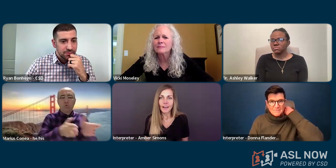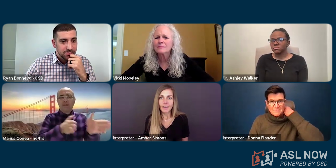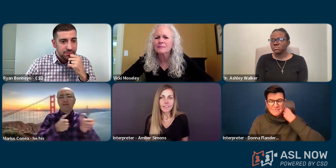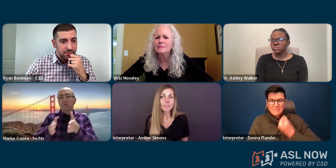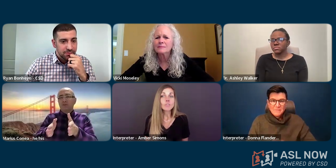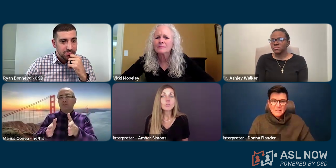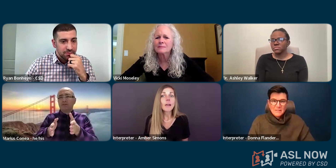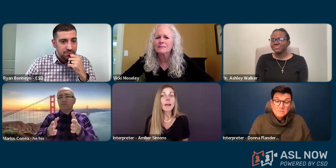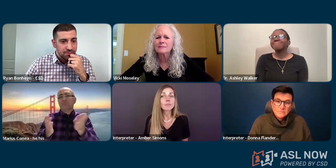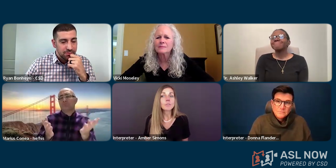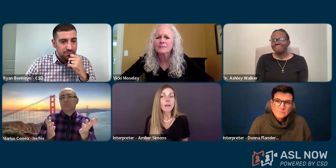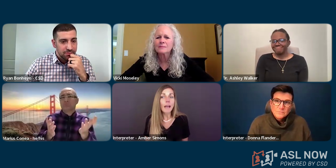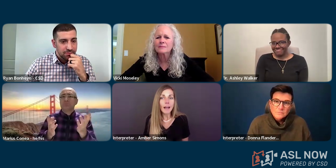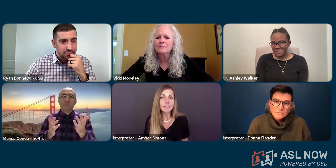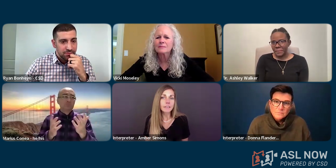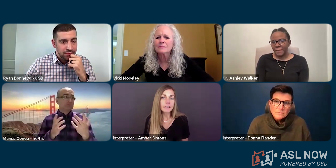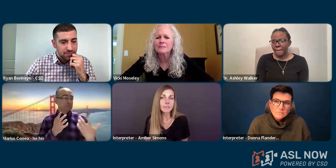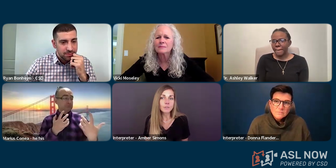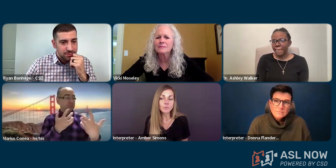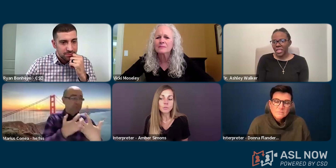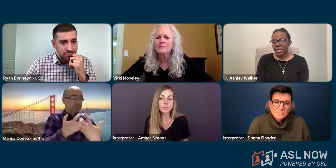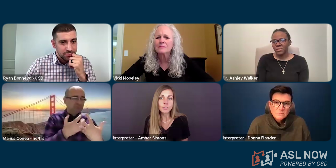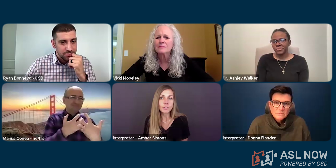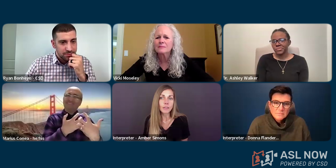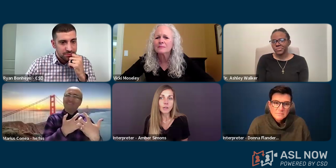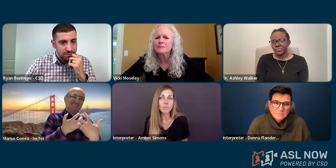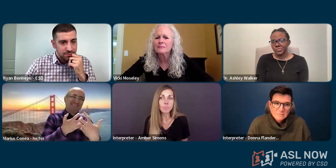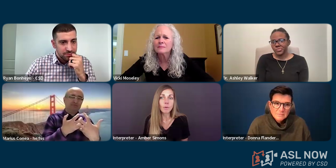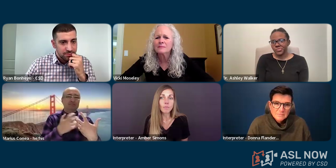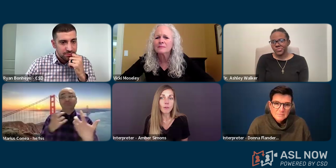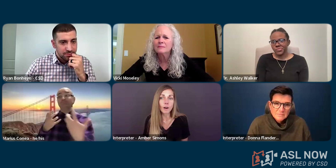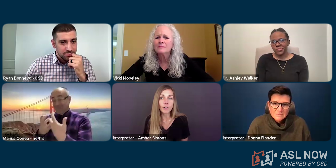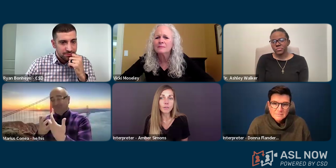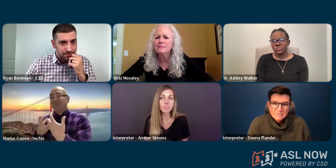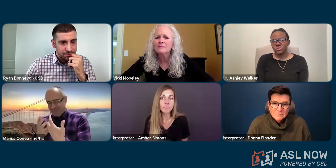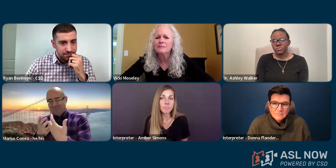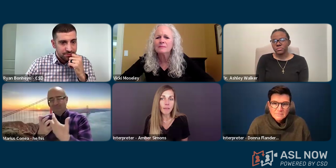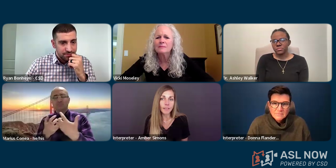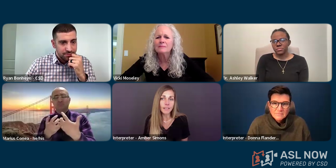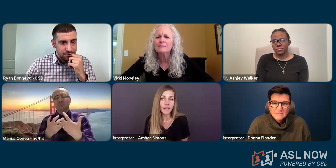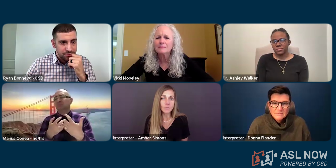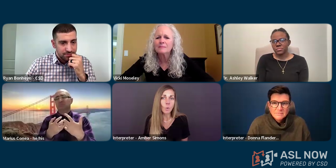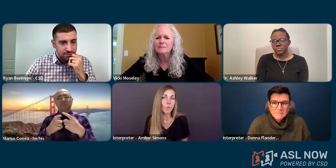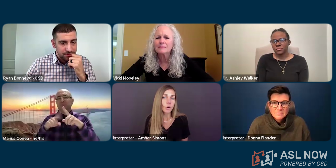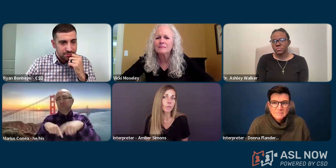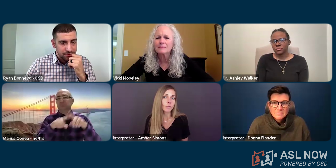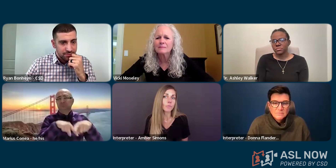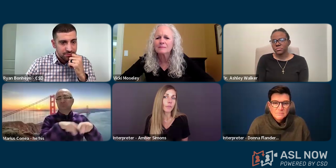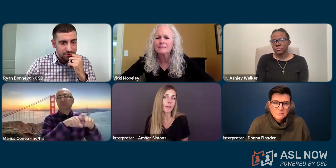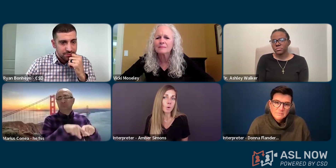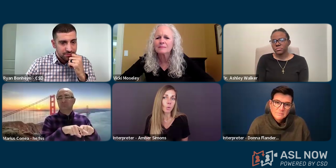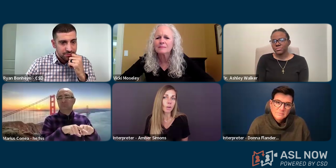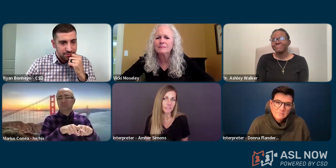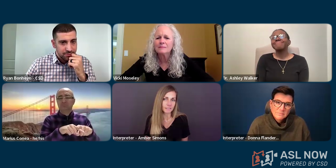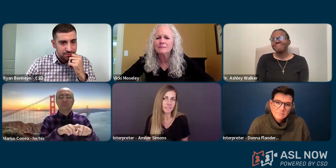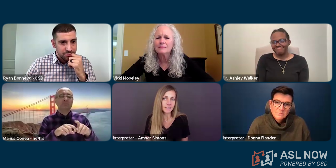I think that you have to ask individuals their preferred method and what works for them or what doesn't.